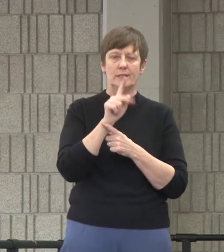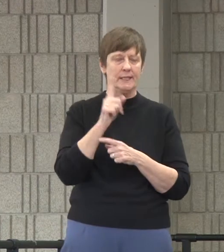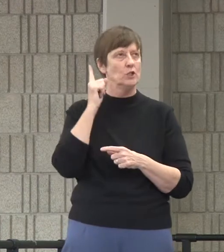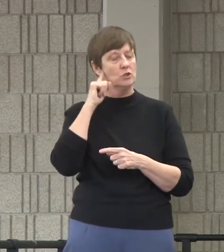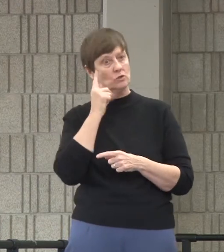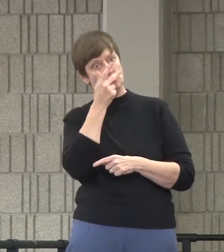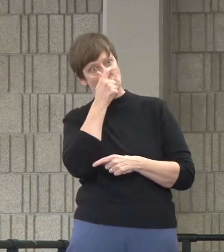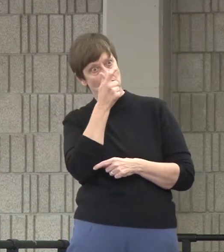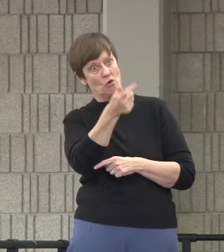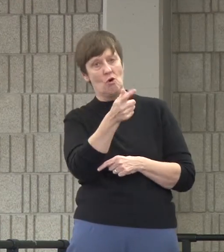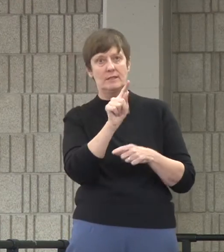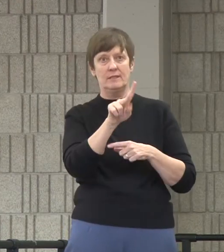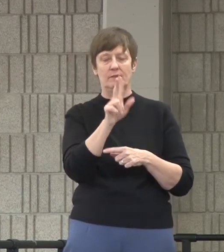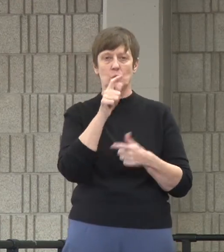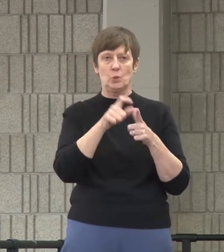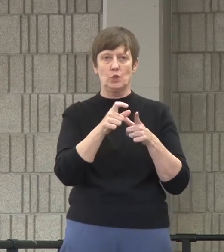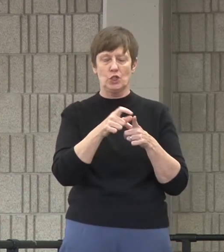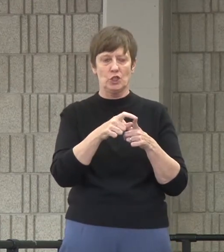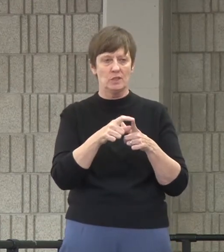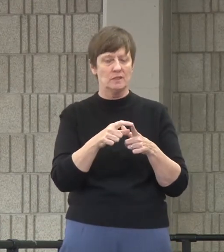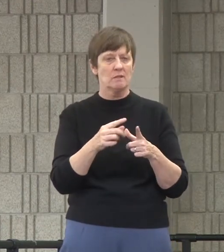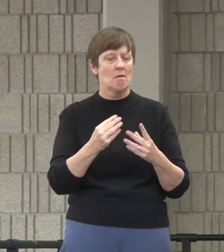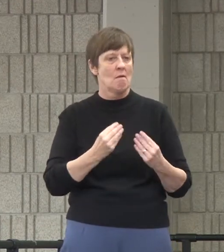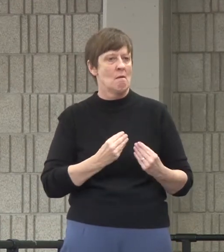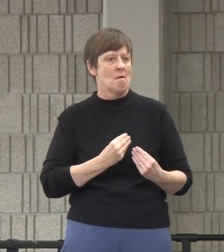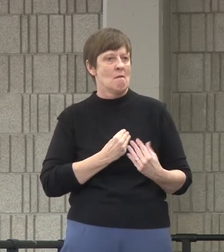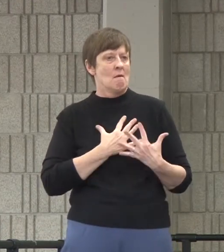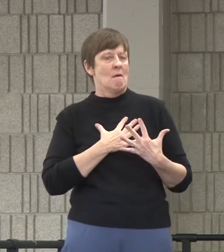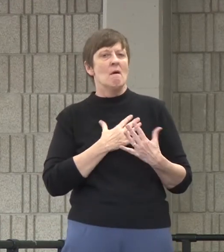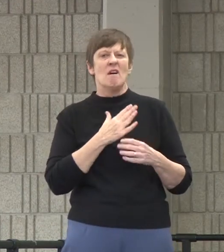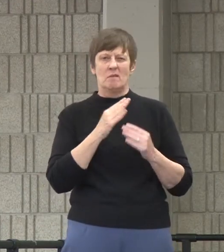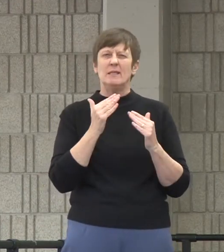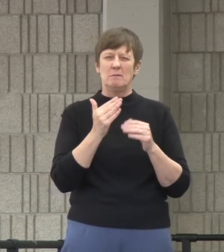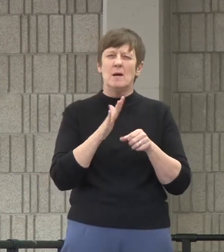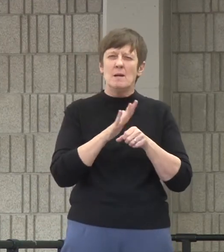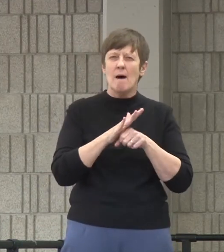His words gave me enough hope to go on.